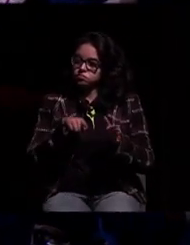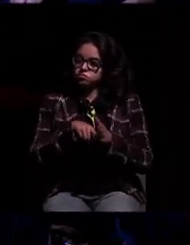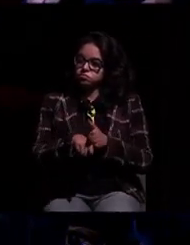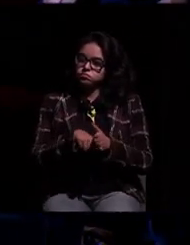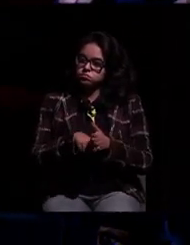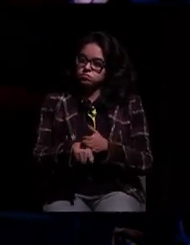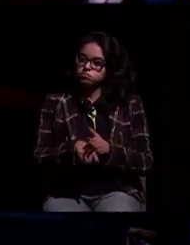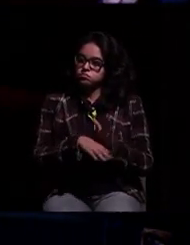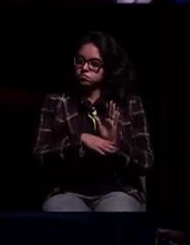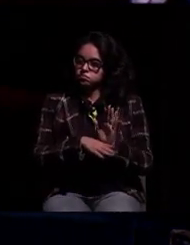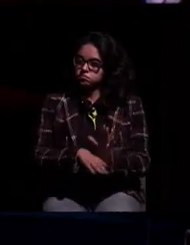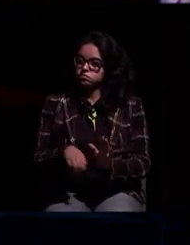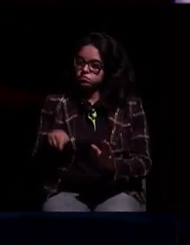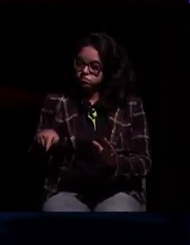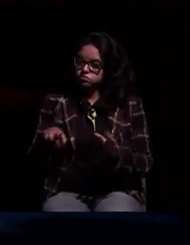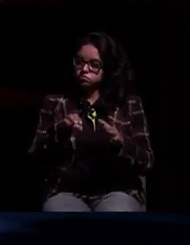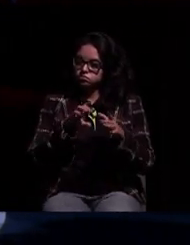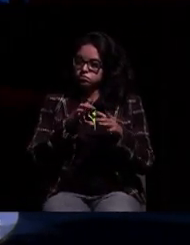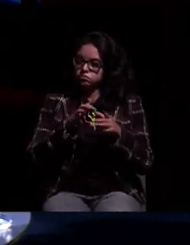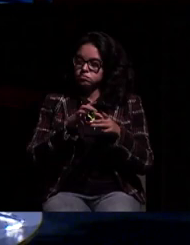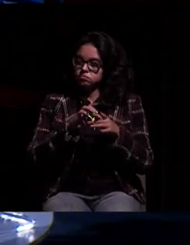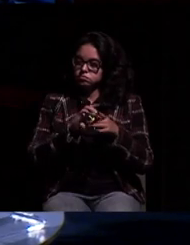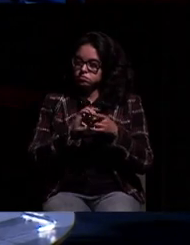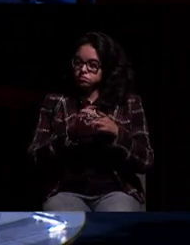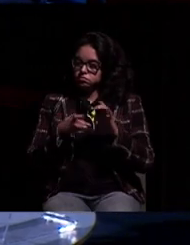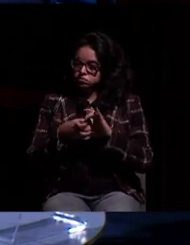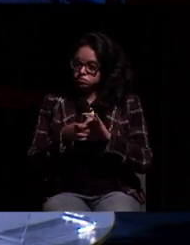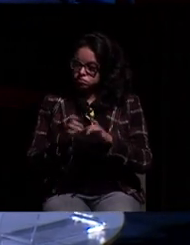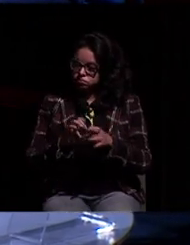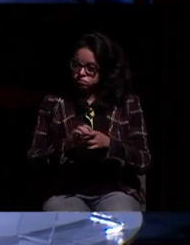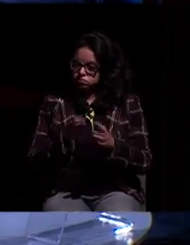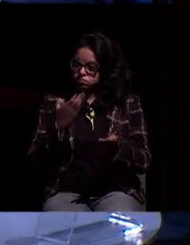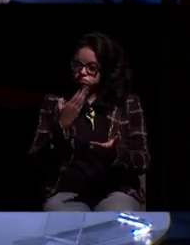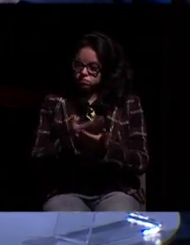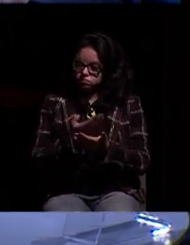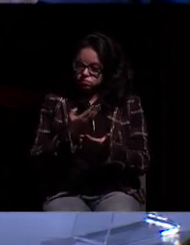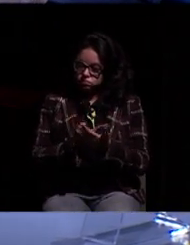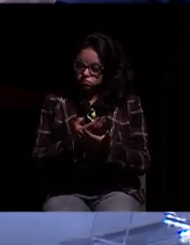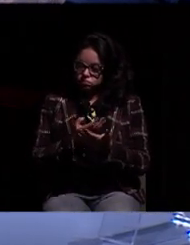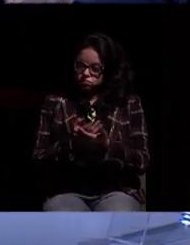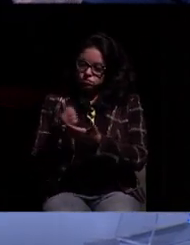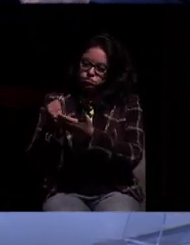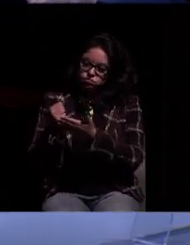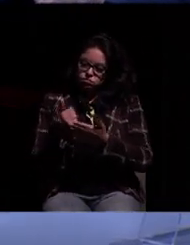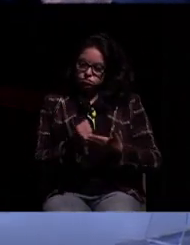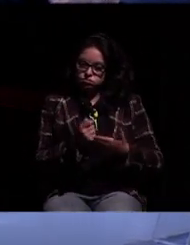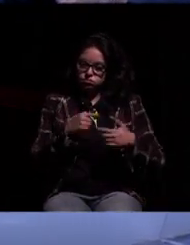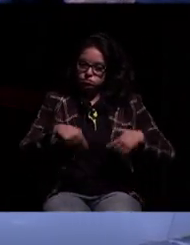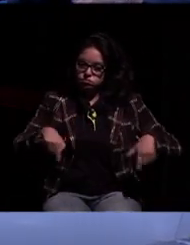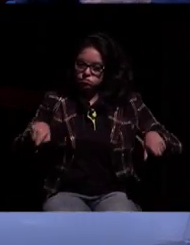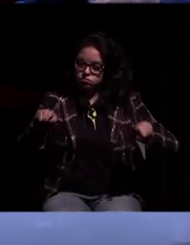that set of examples and case studies that I am bringing you. And...